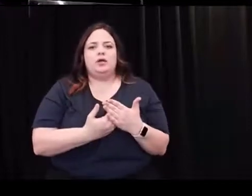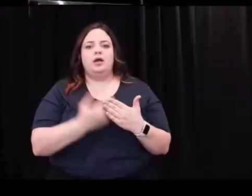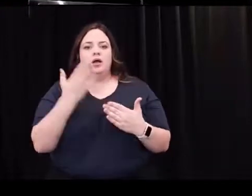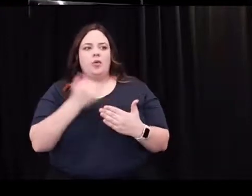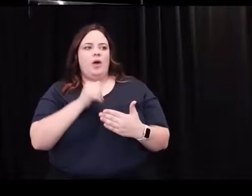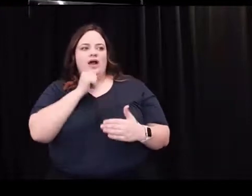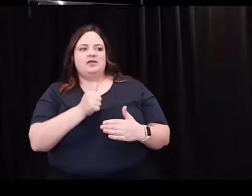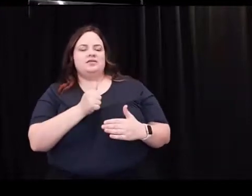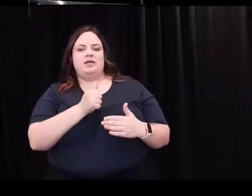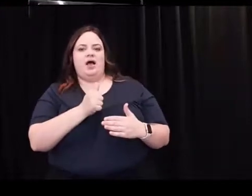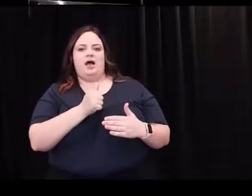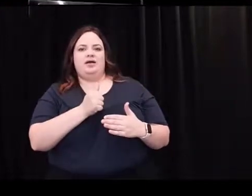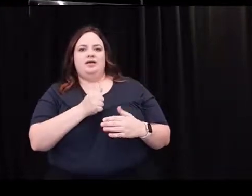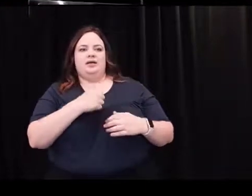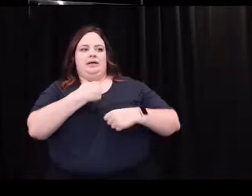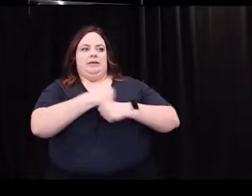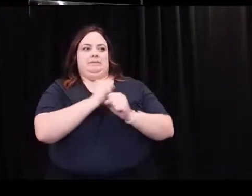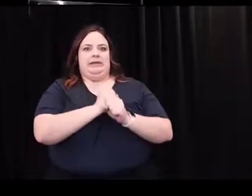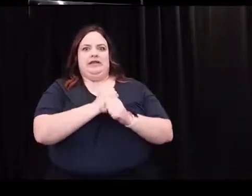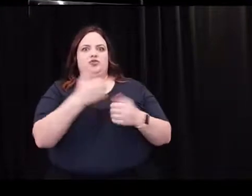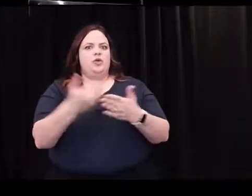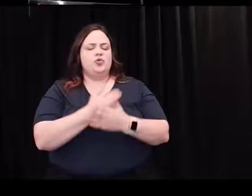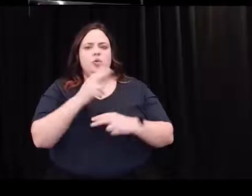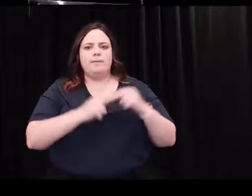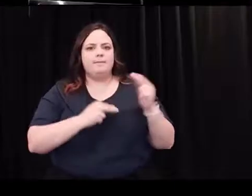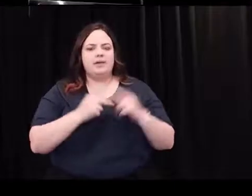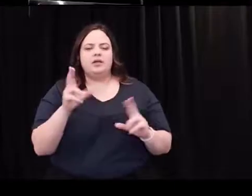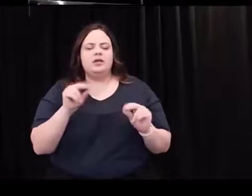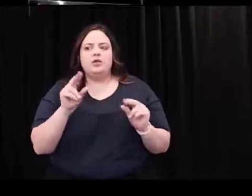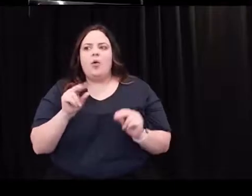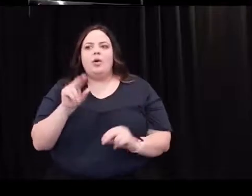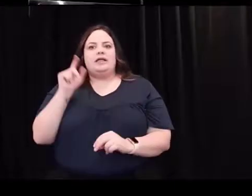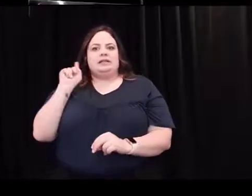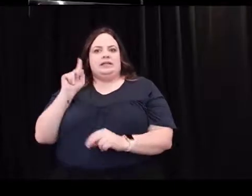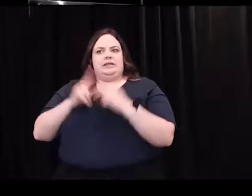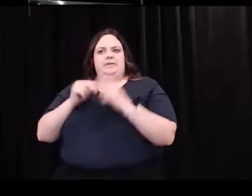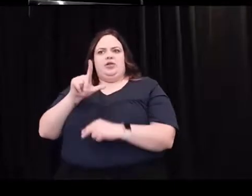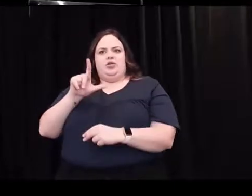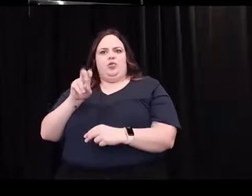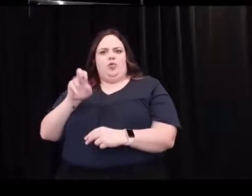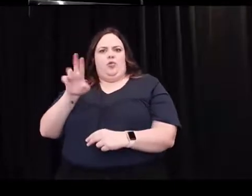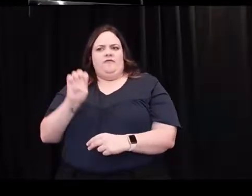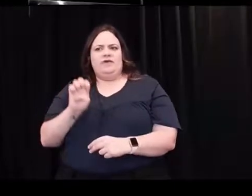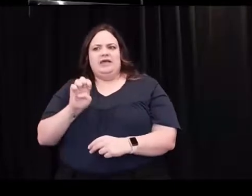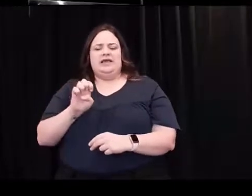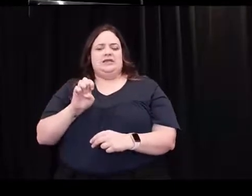into a new building. The Louvre is hundreds of years old. It's a historically important building